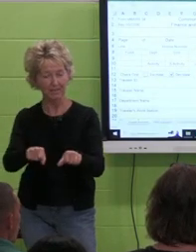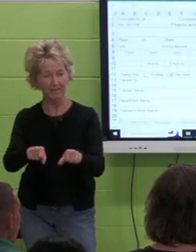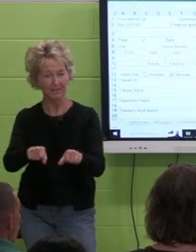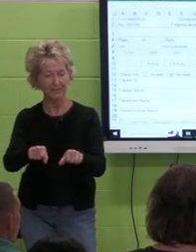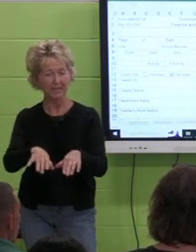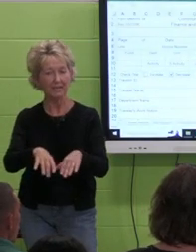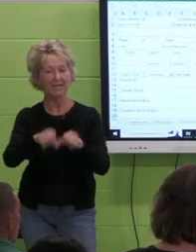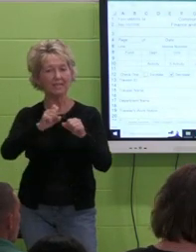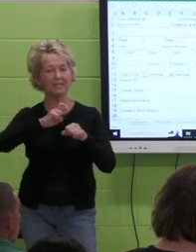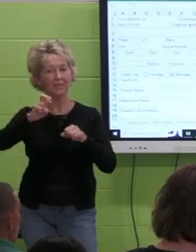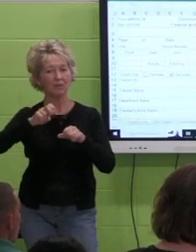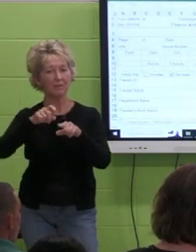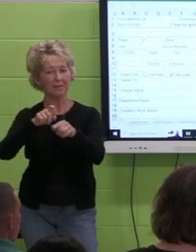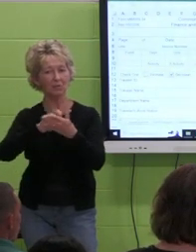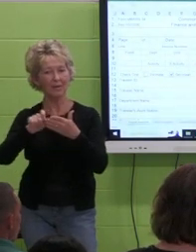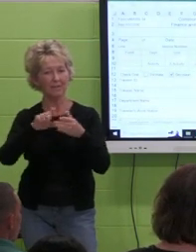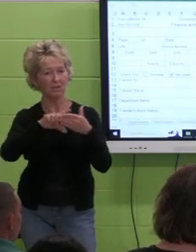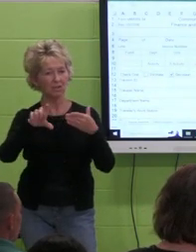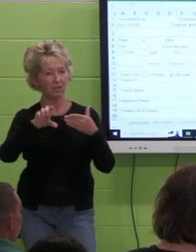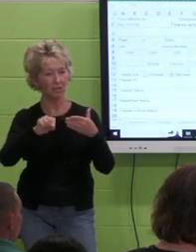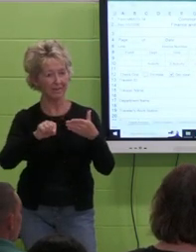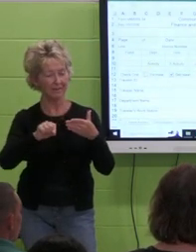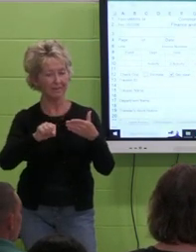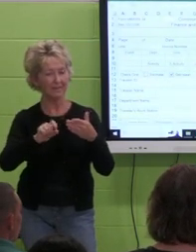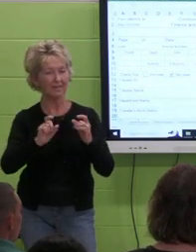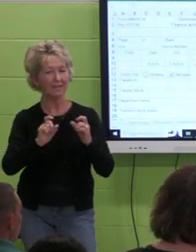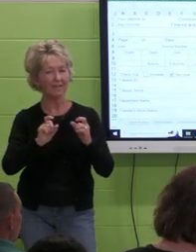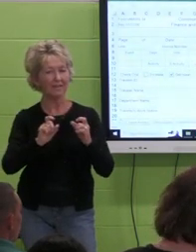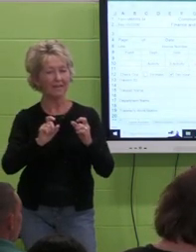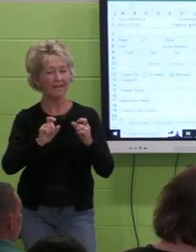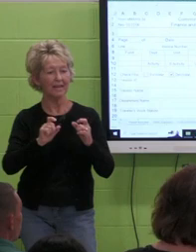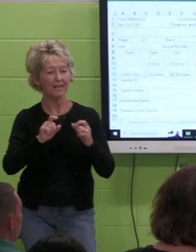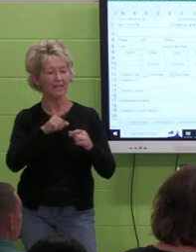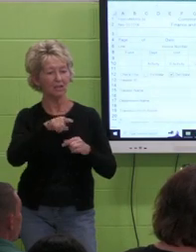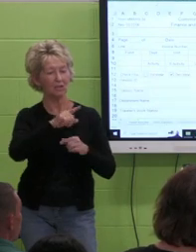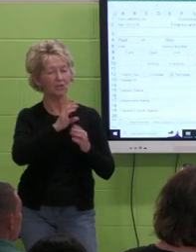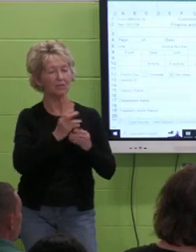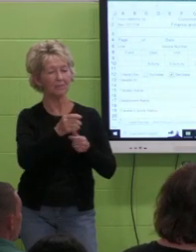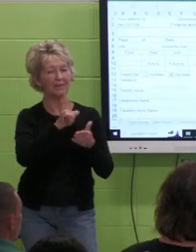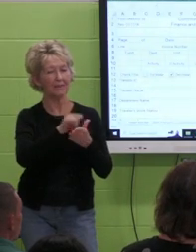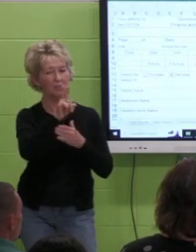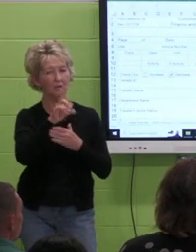field trip he writes you a check and you take the $100 and you go spend it that's the purpose